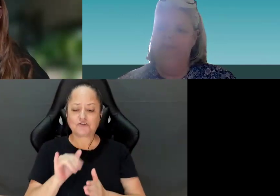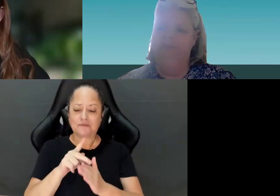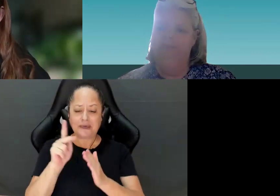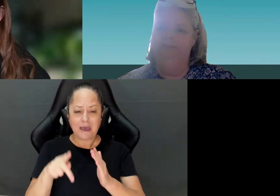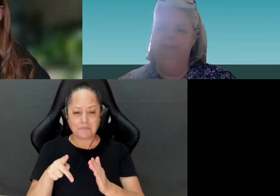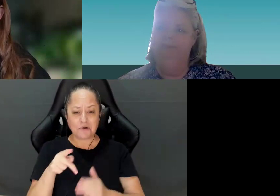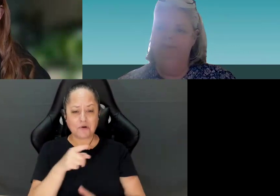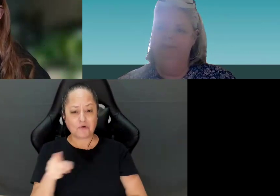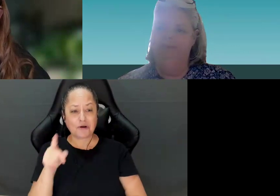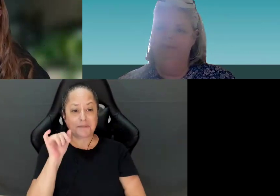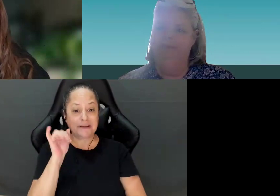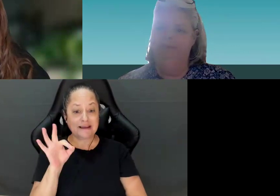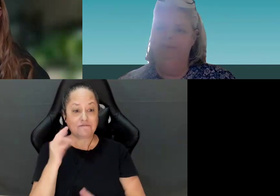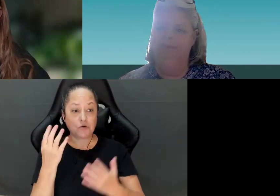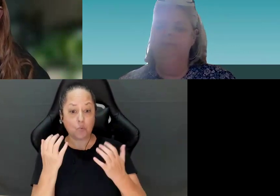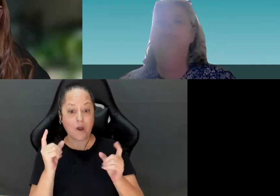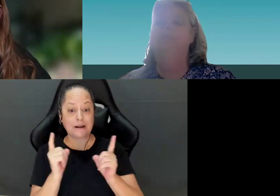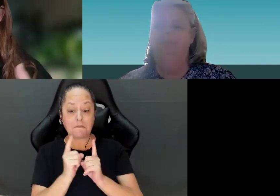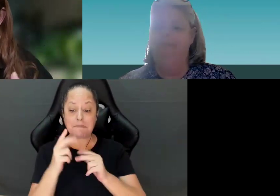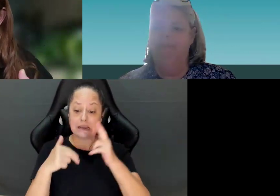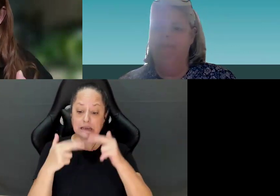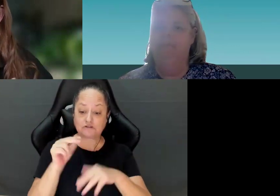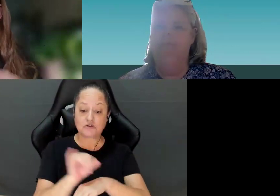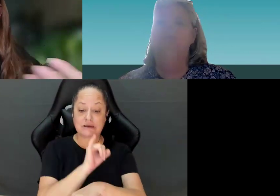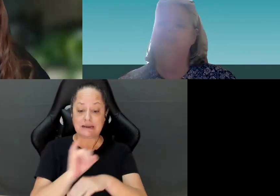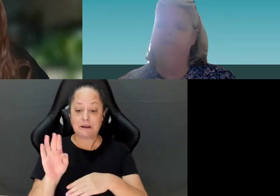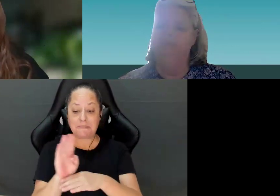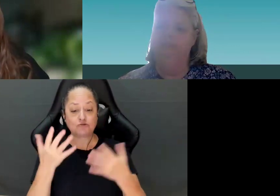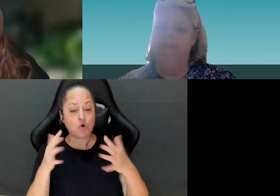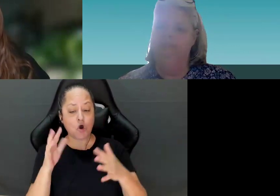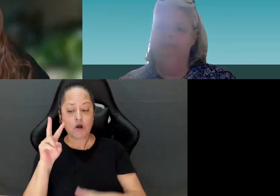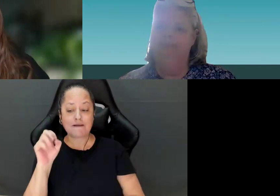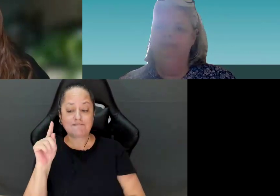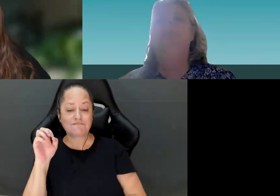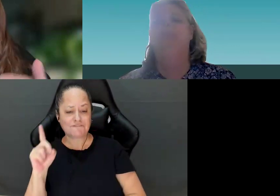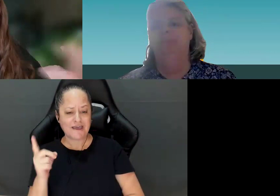if you want to meet construction businesses that we already vetted come to this event